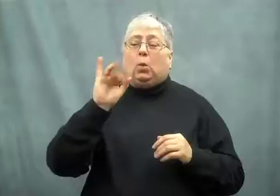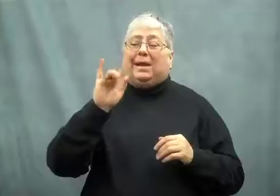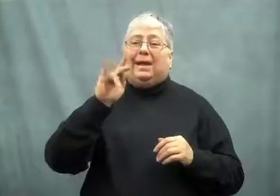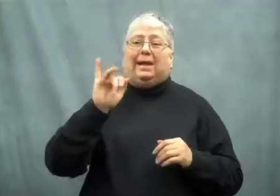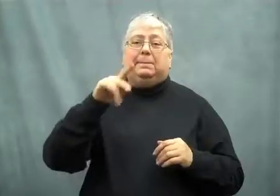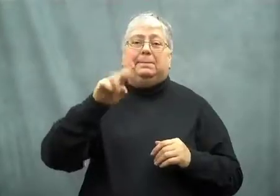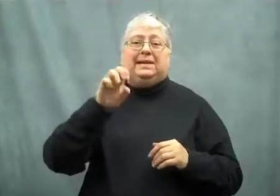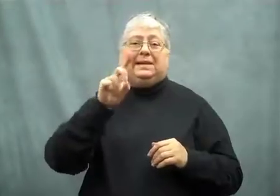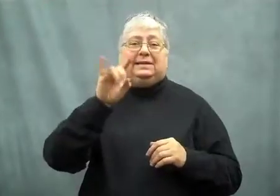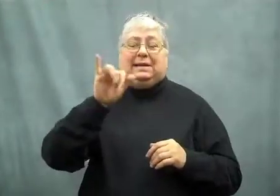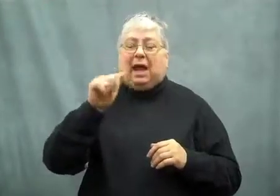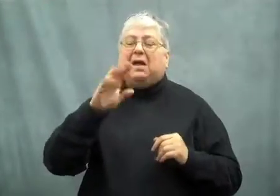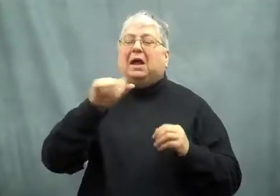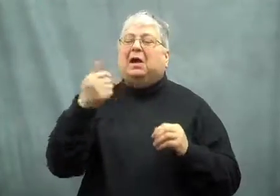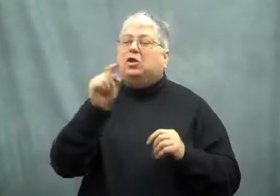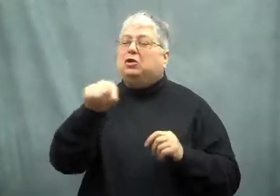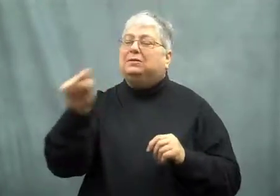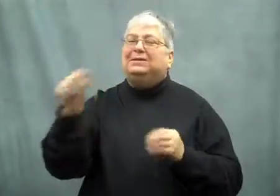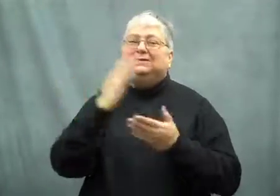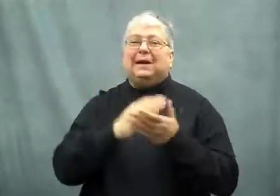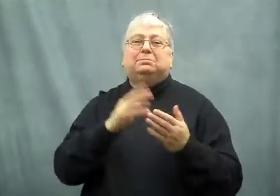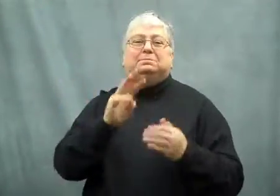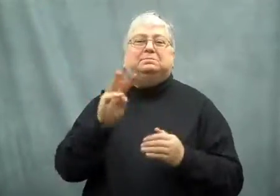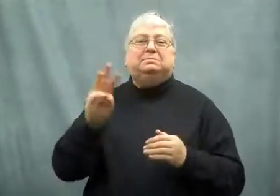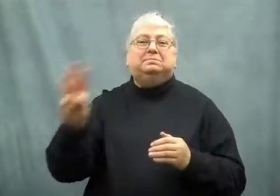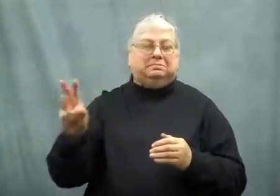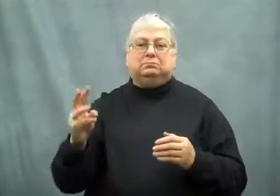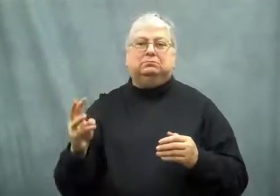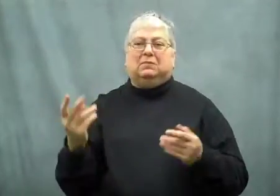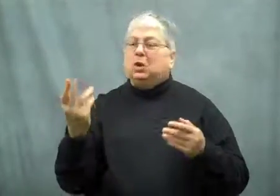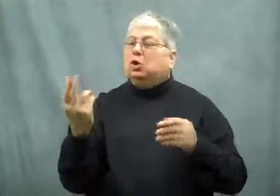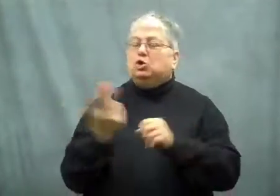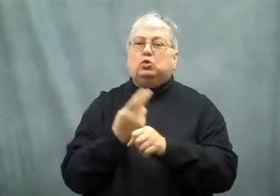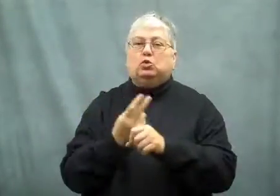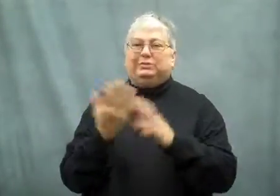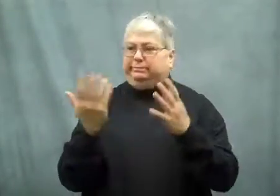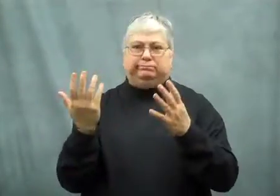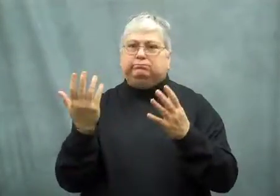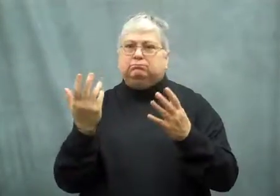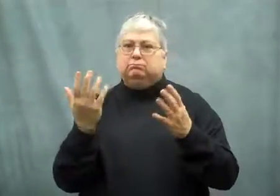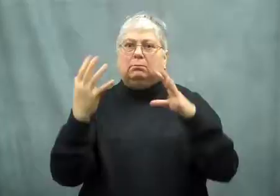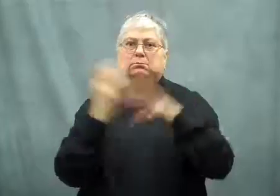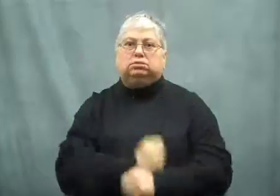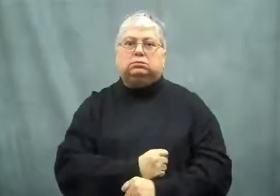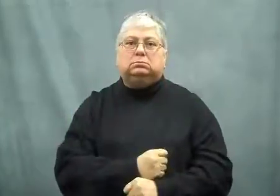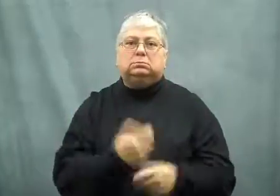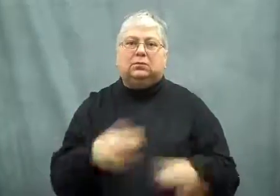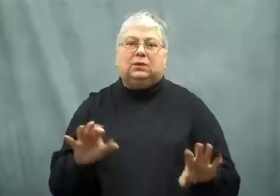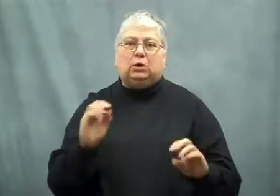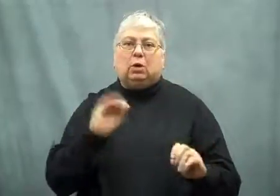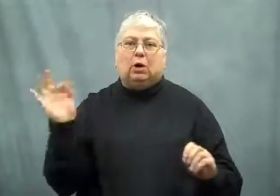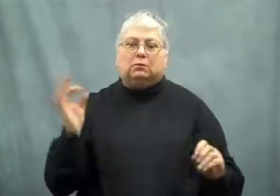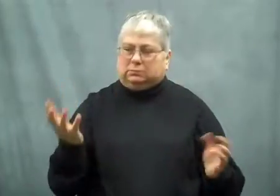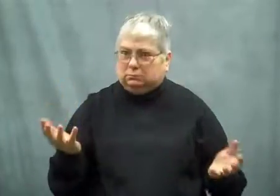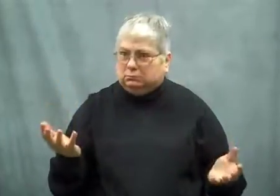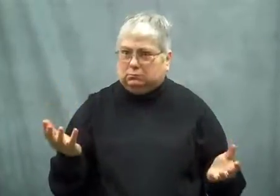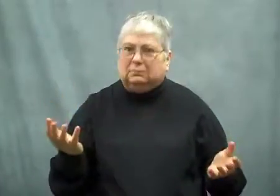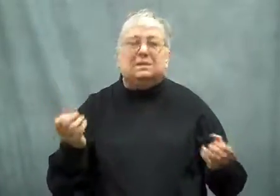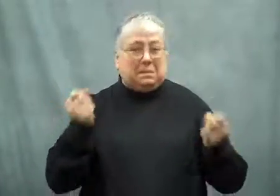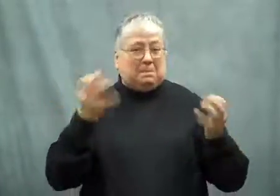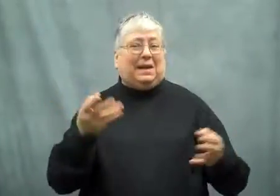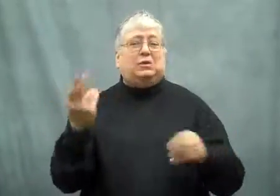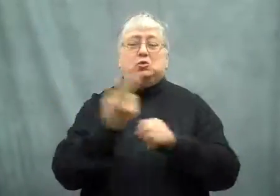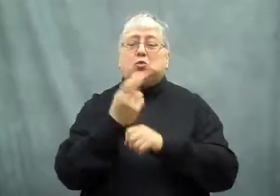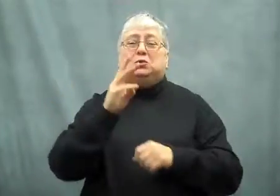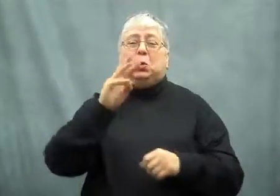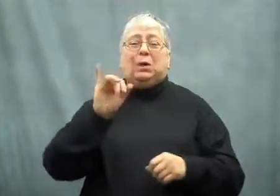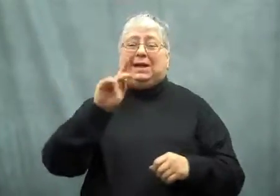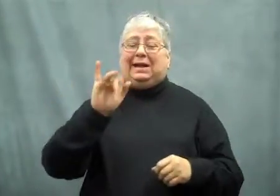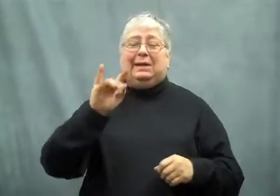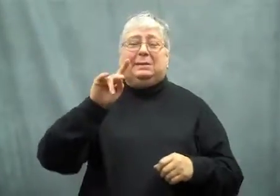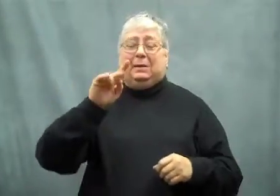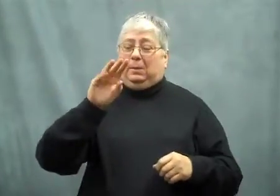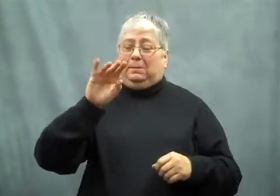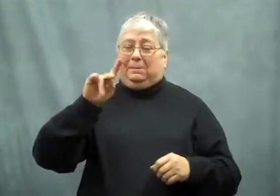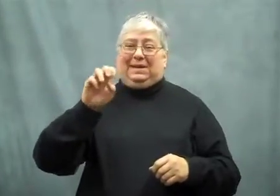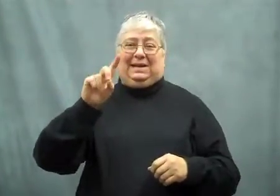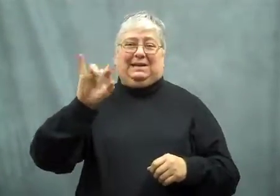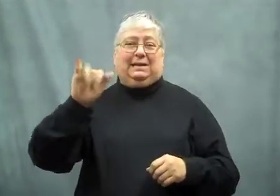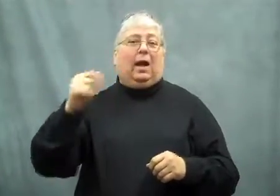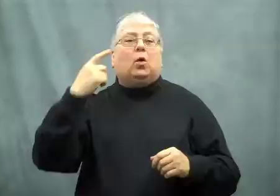Wikipedia and some other websites were shut down so they couldn't be used.